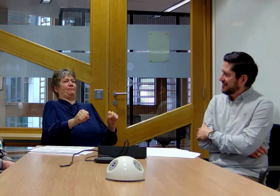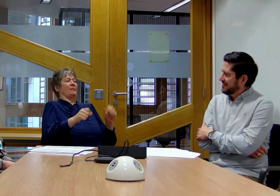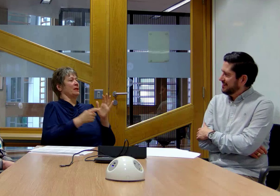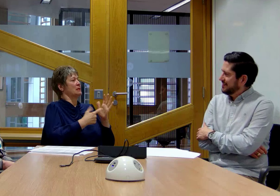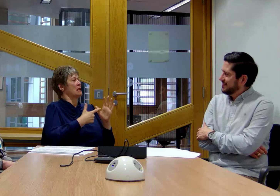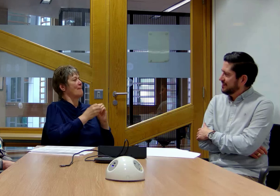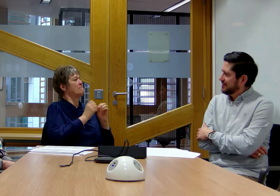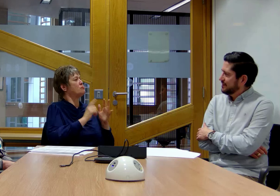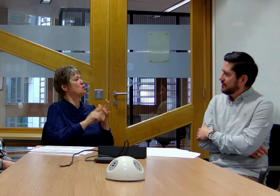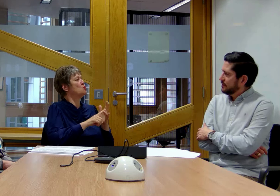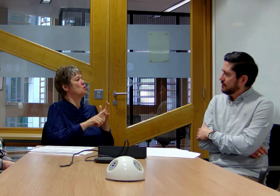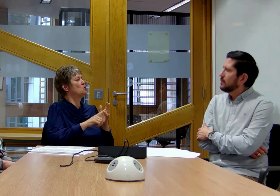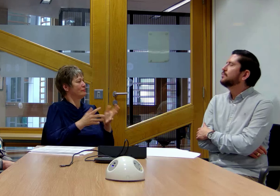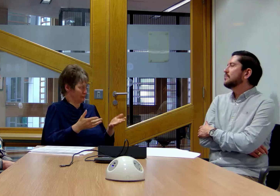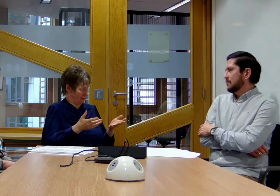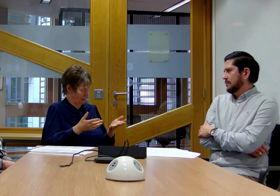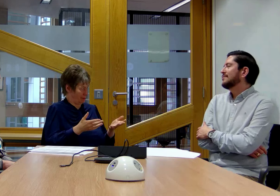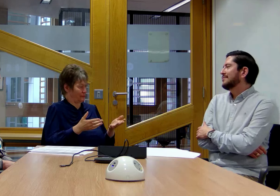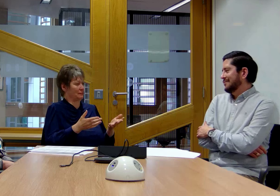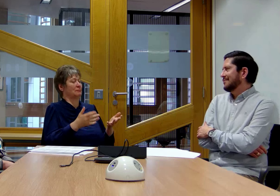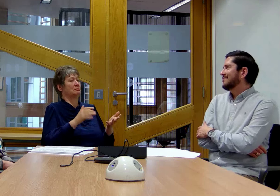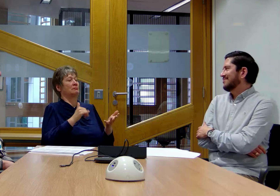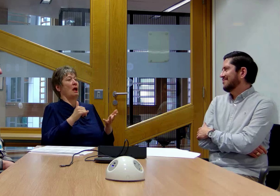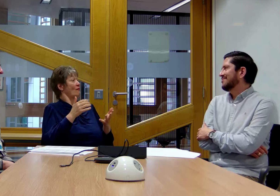that come up in the Parliament.